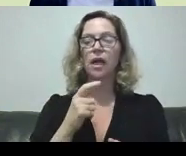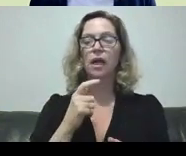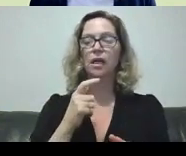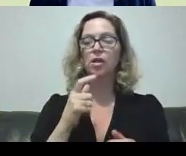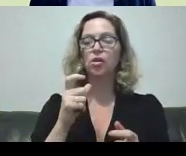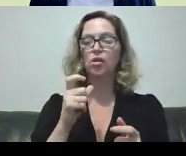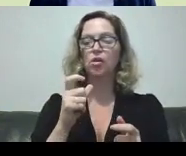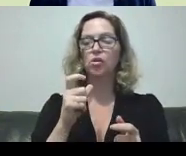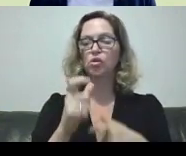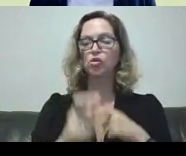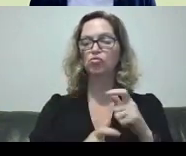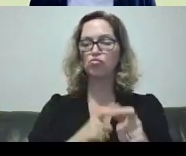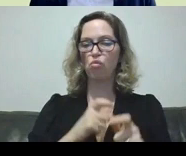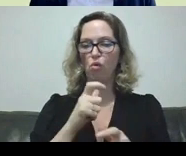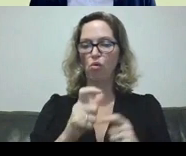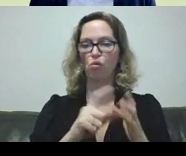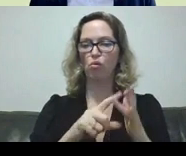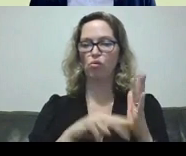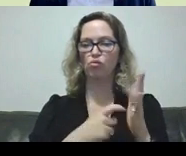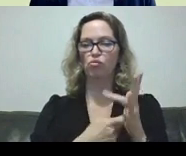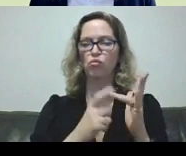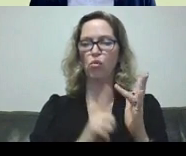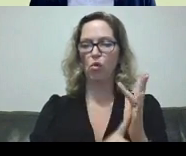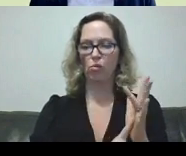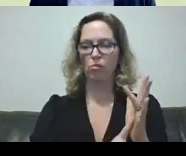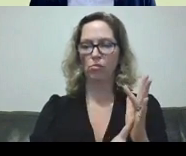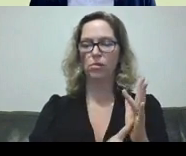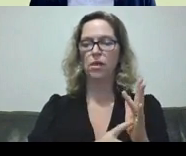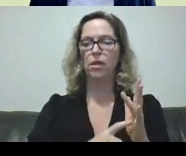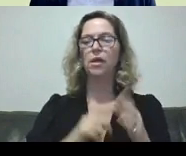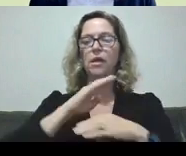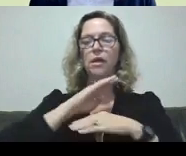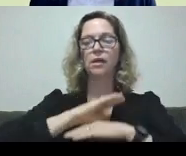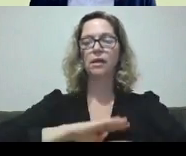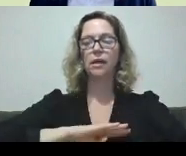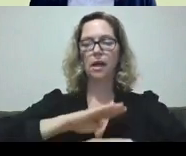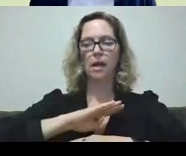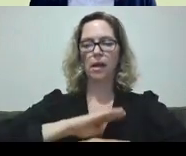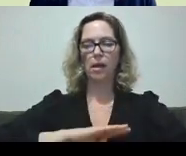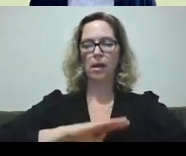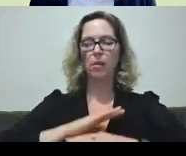calm controlled manner they're just a few tips we've got other videos on